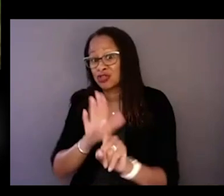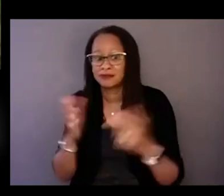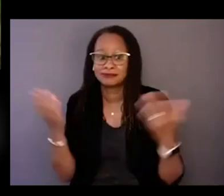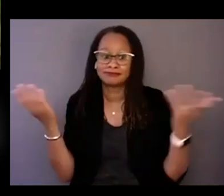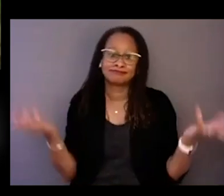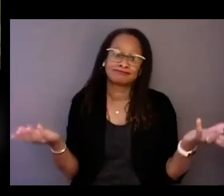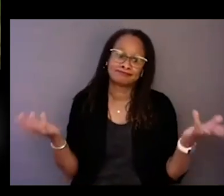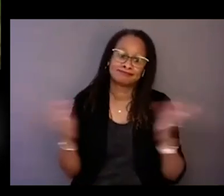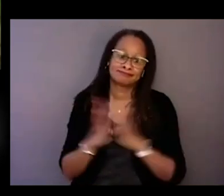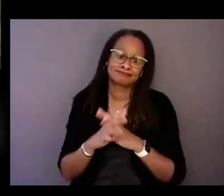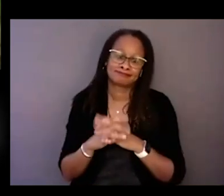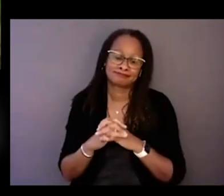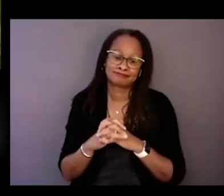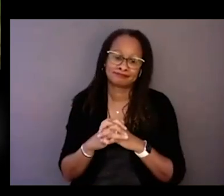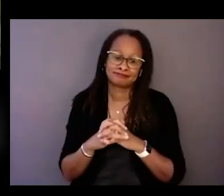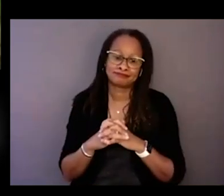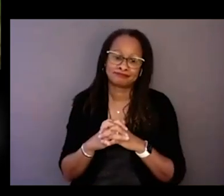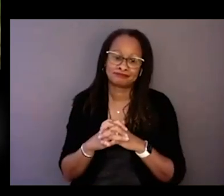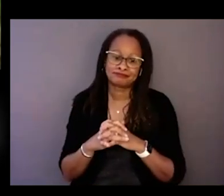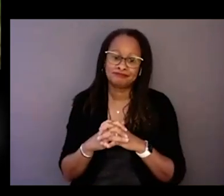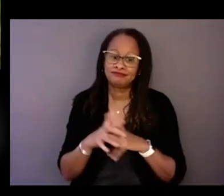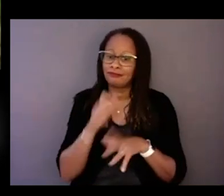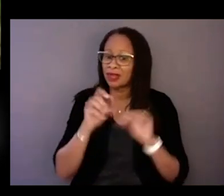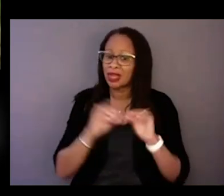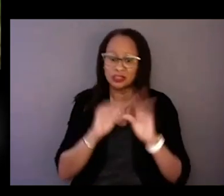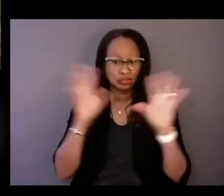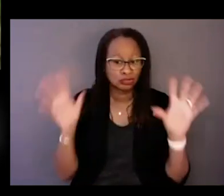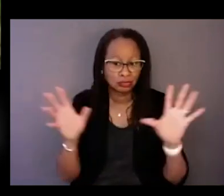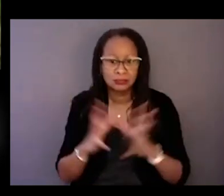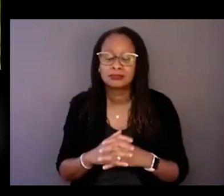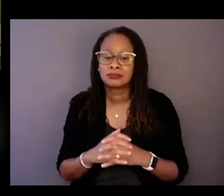And also it's unclear from that if she did write that